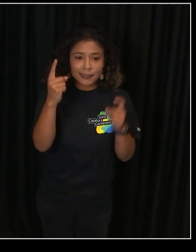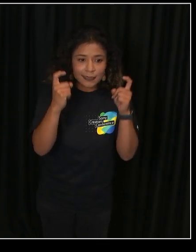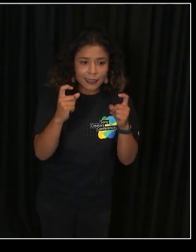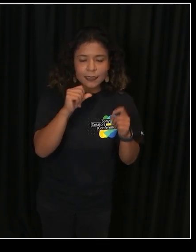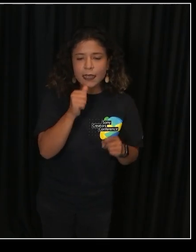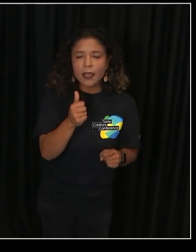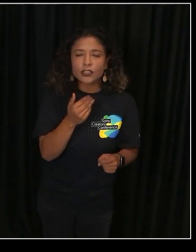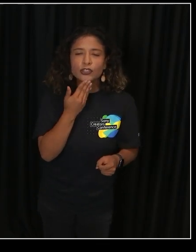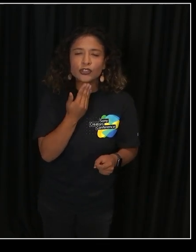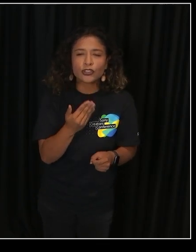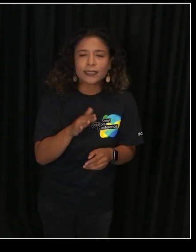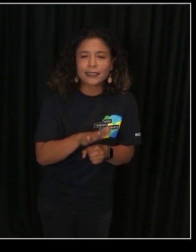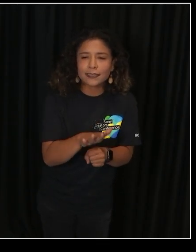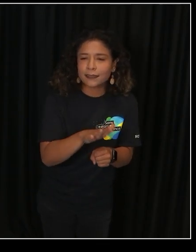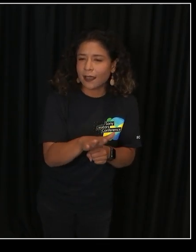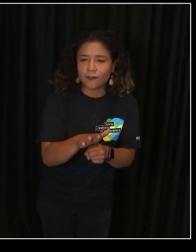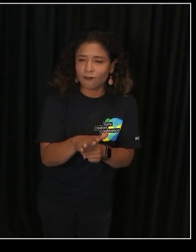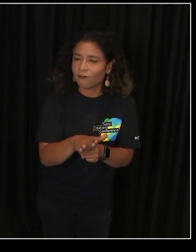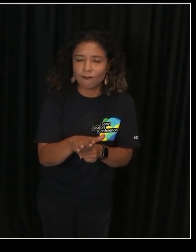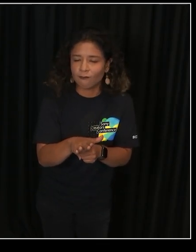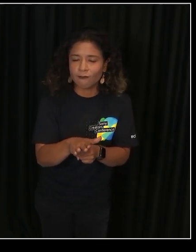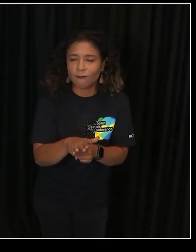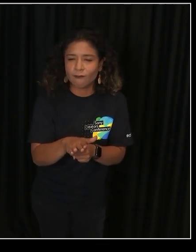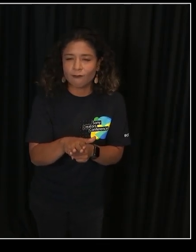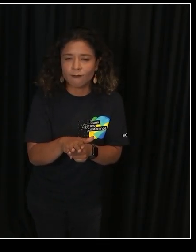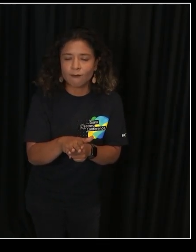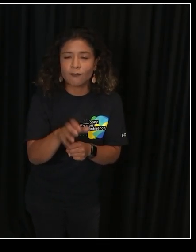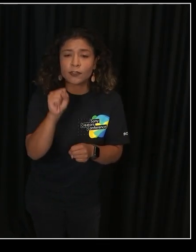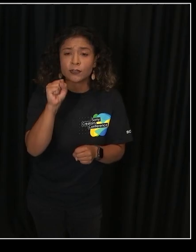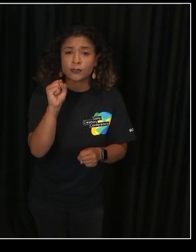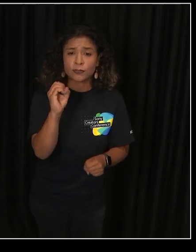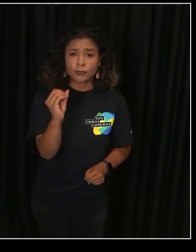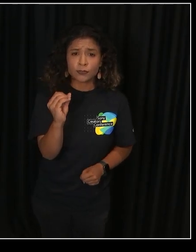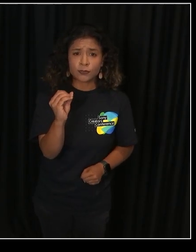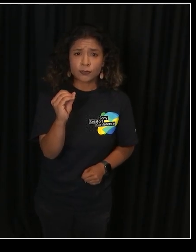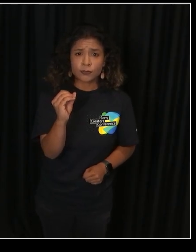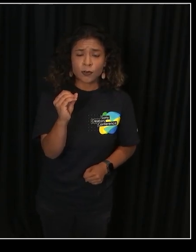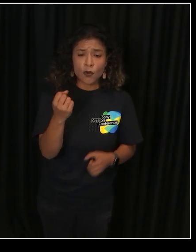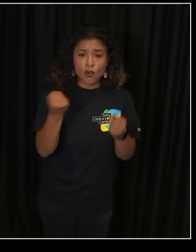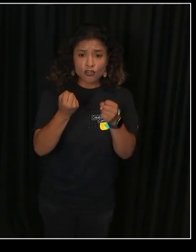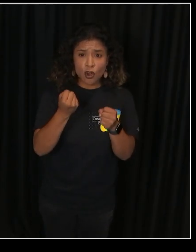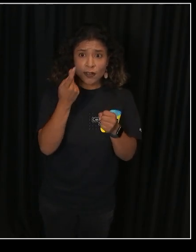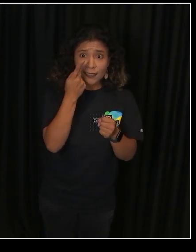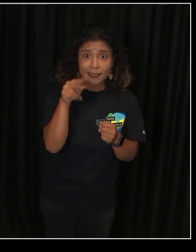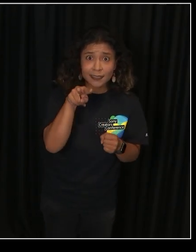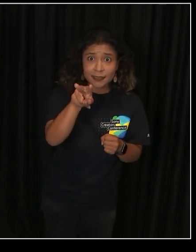and weren't able to leverage the slipstream themselves. So when it saw a car approaching it from behind quickly,